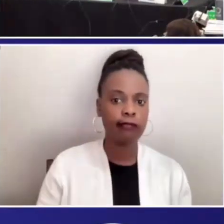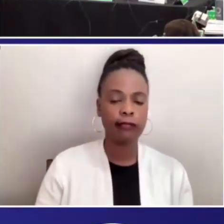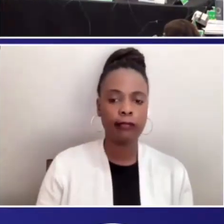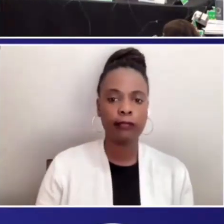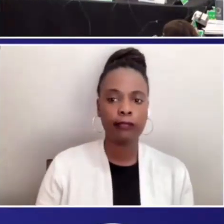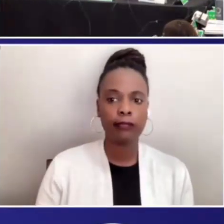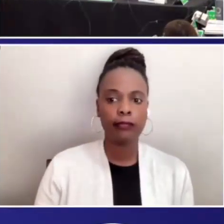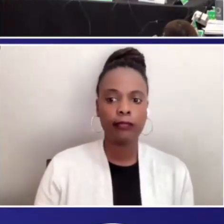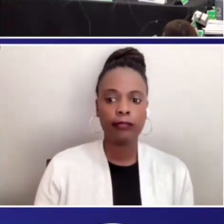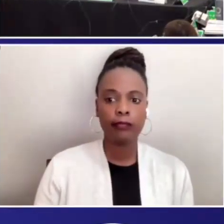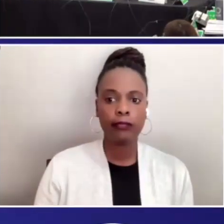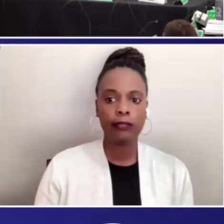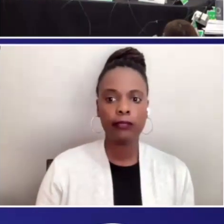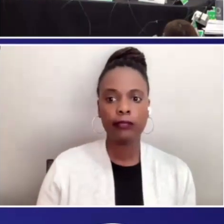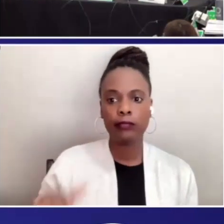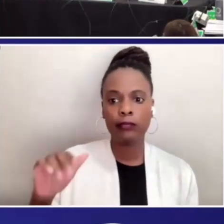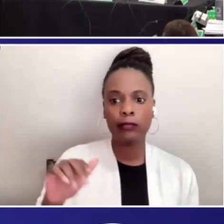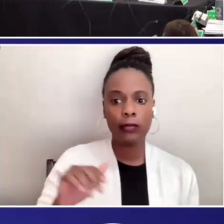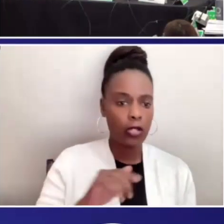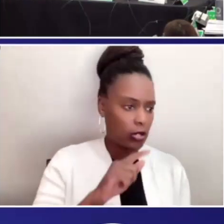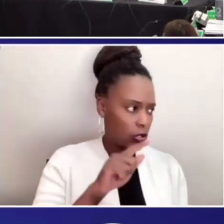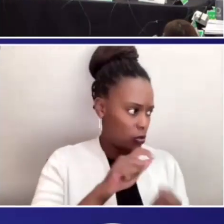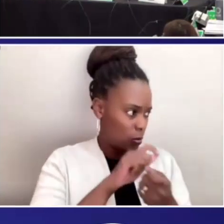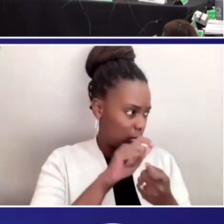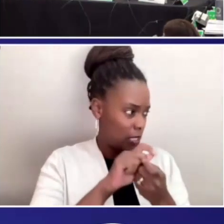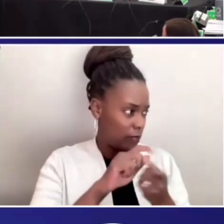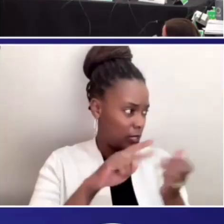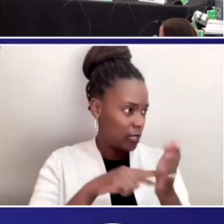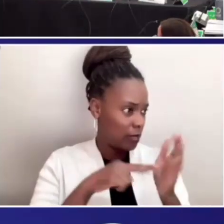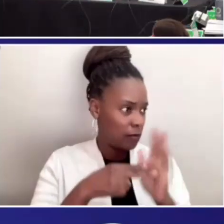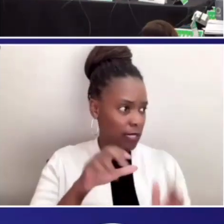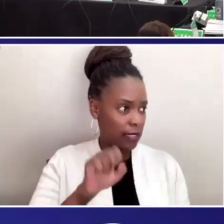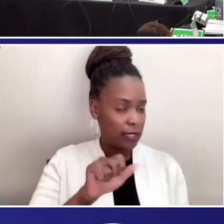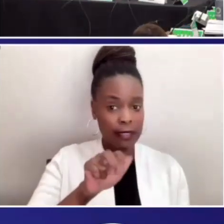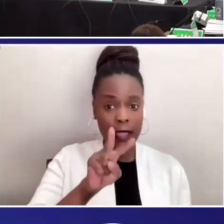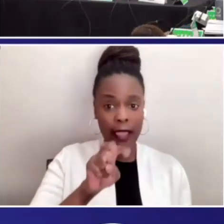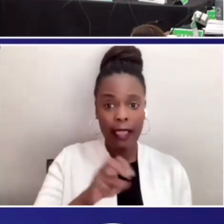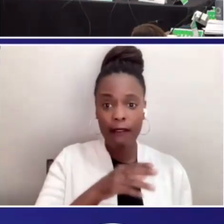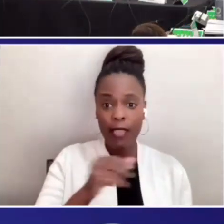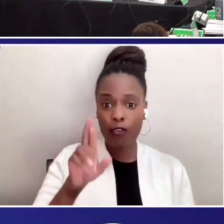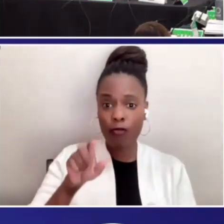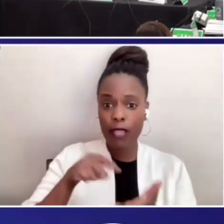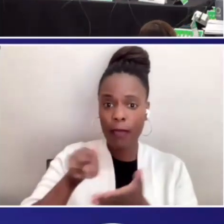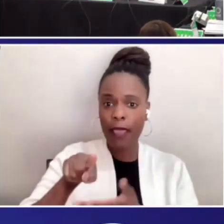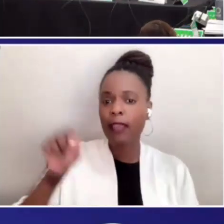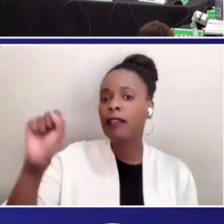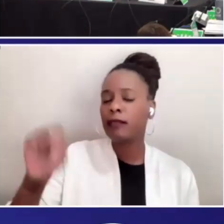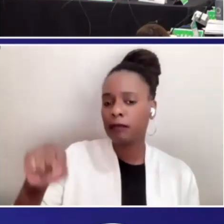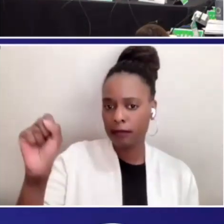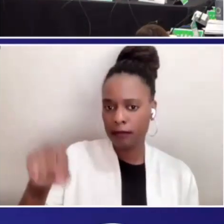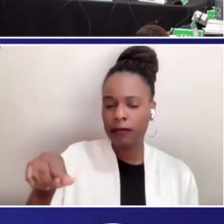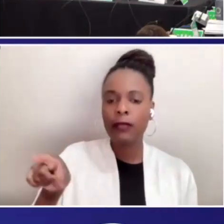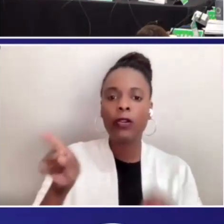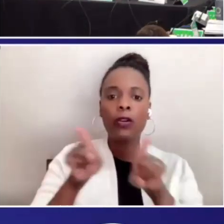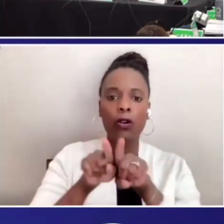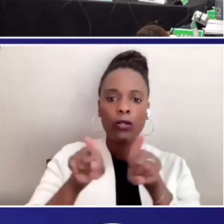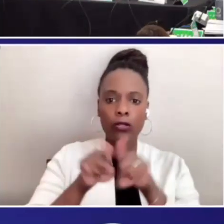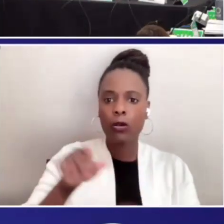Are you specifically speaking about the SAVE and REPAYE? Yeah. And then also IBR and RAP.